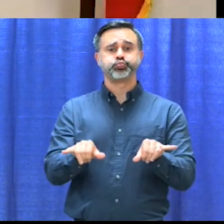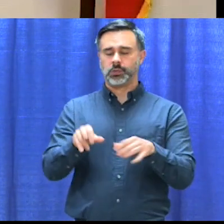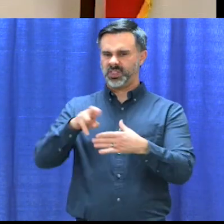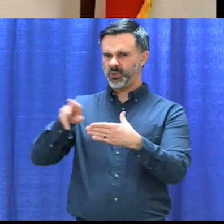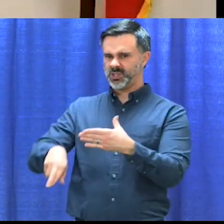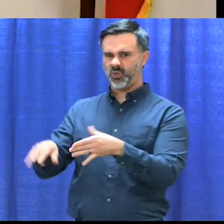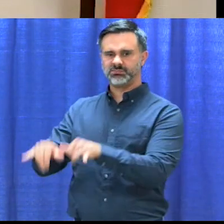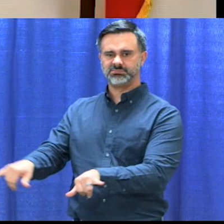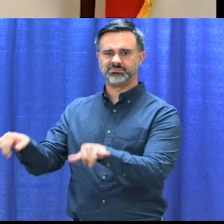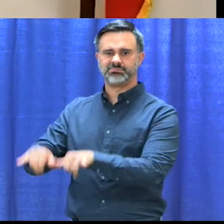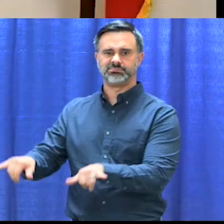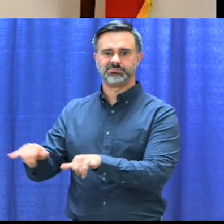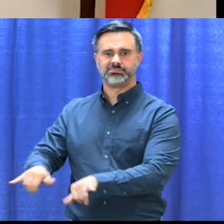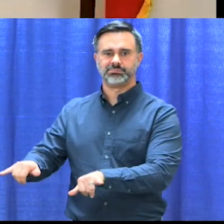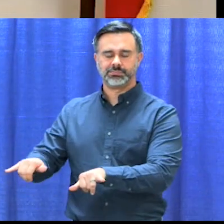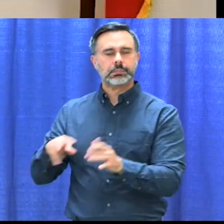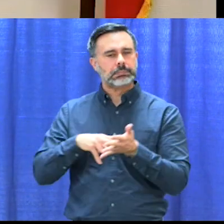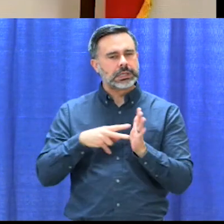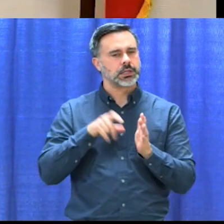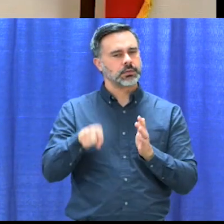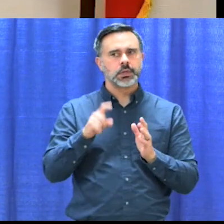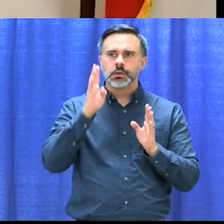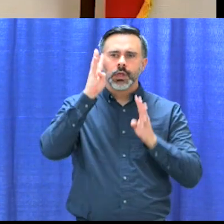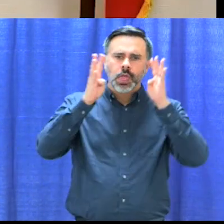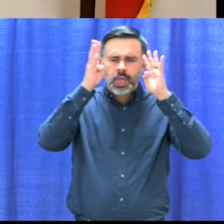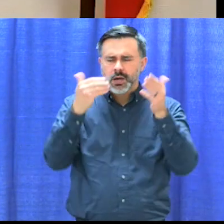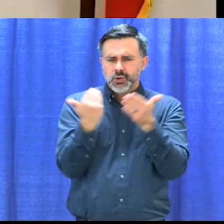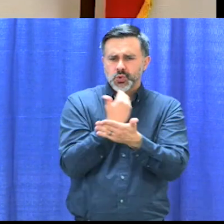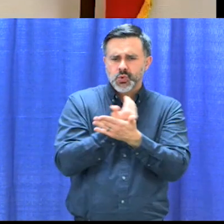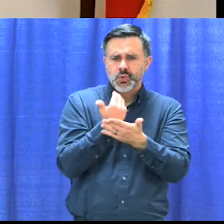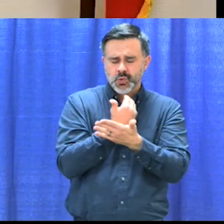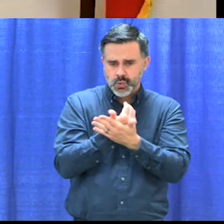And that means we'll need new ways to get above it and beyond and so the question is